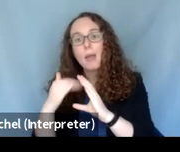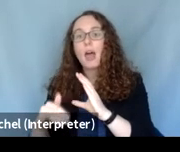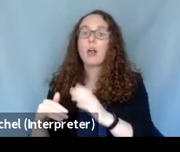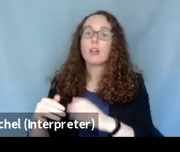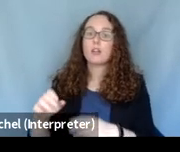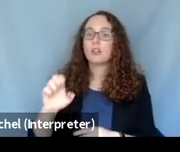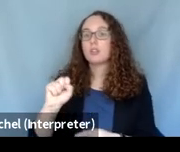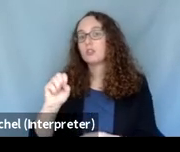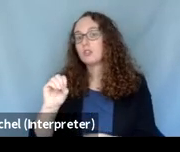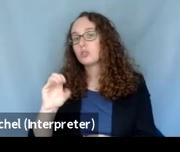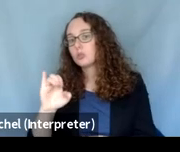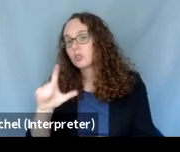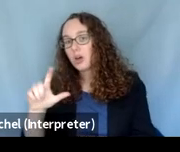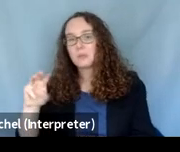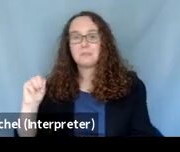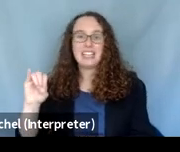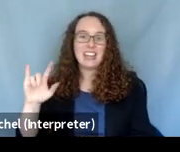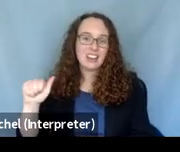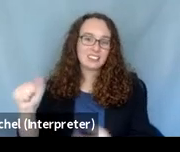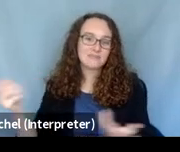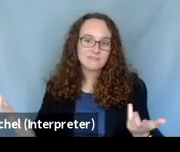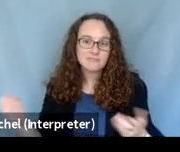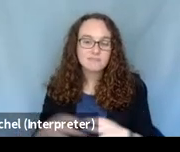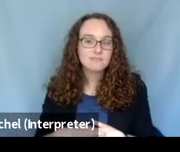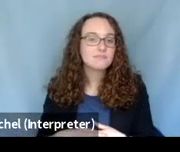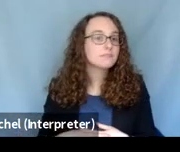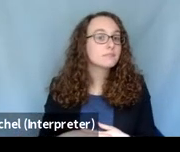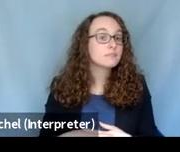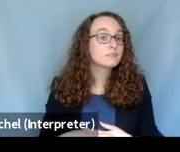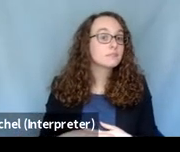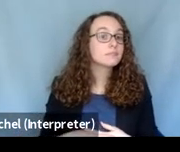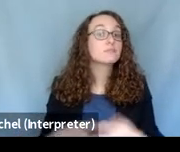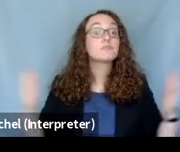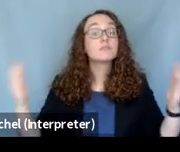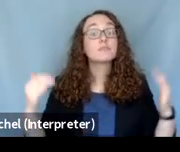Here's an internship HACU, the Hispanic Association of College and